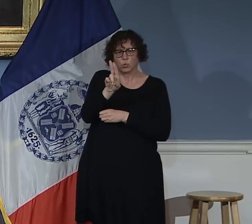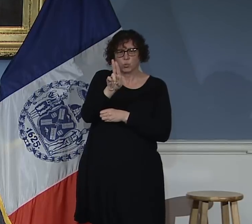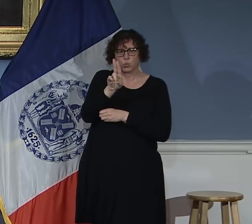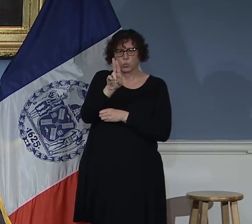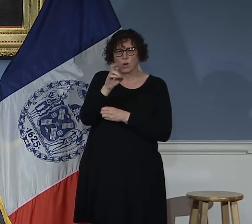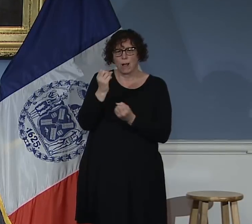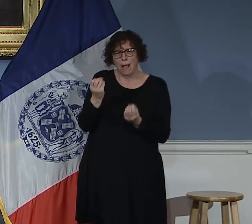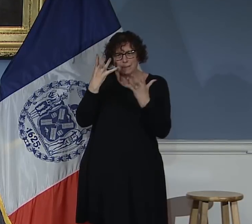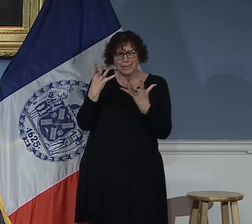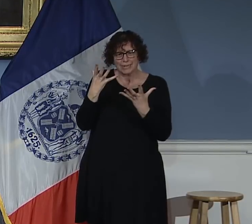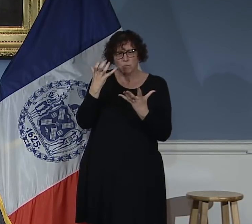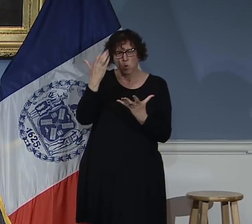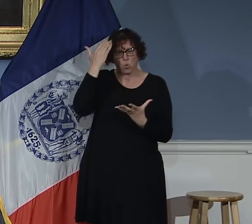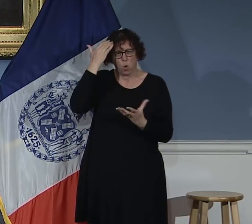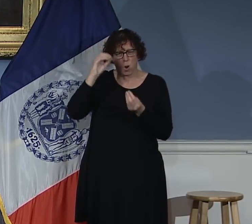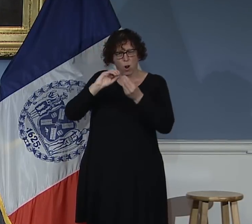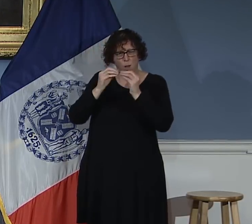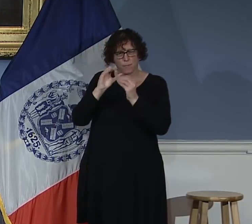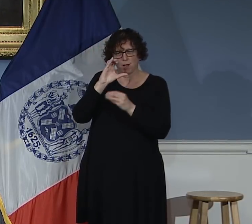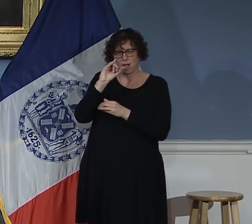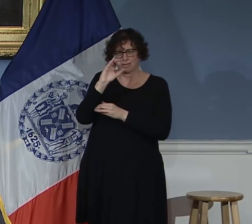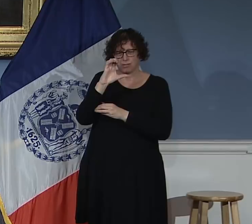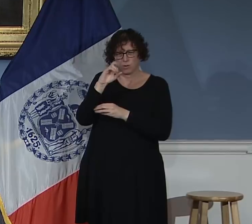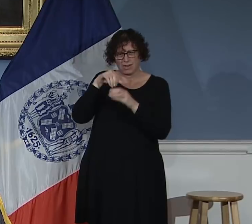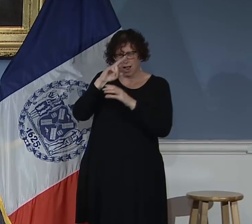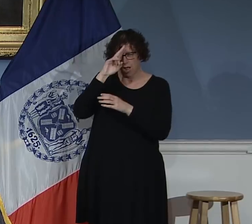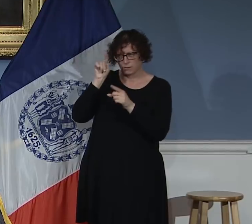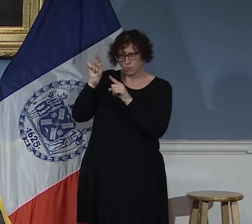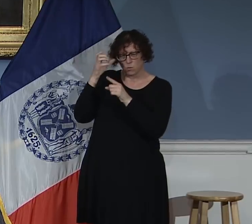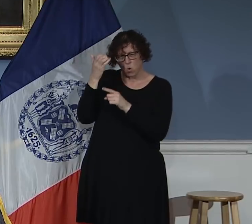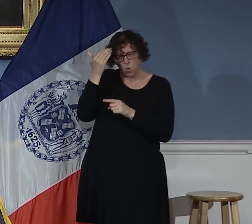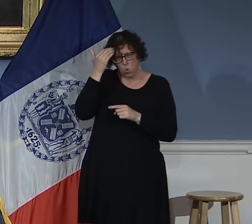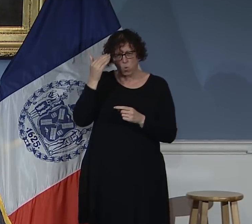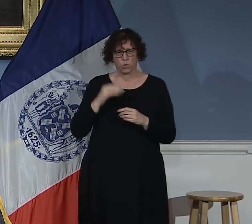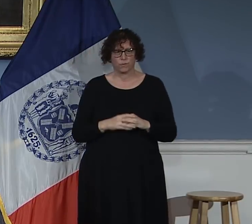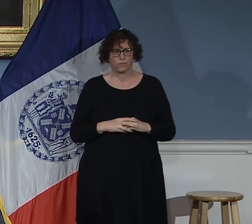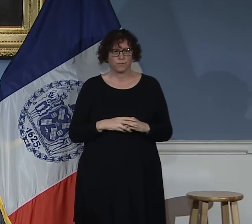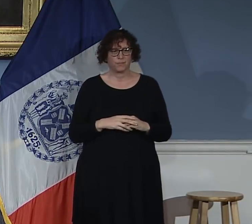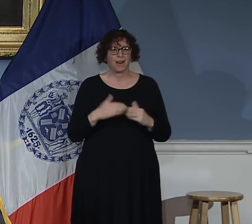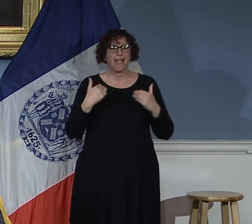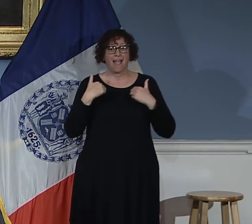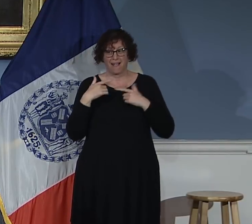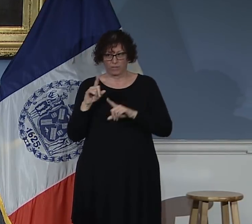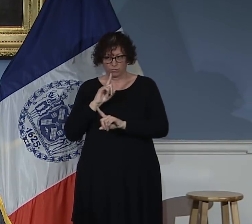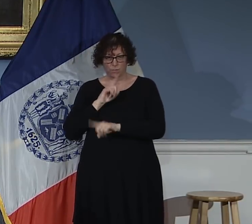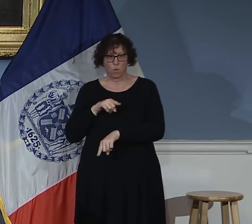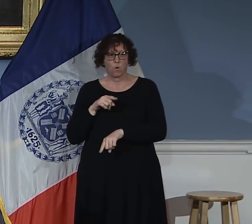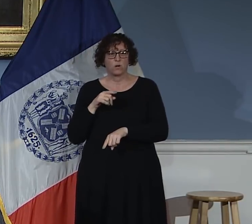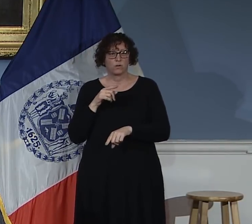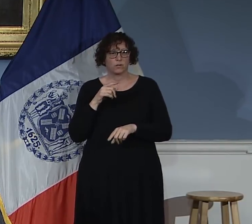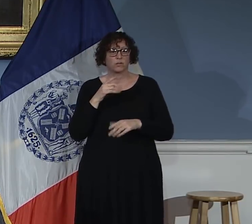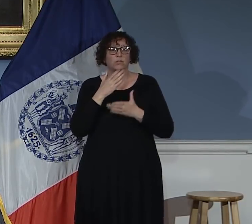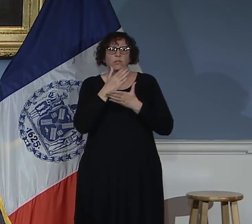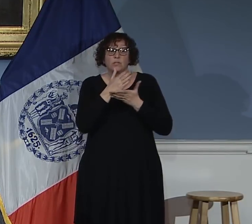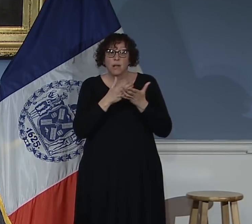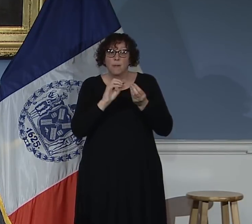WITH OUR HOSPITAL CAPACITY? I HAVE A REPORT THAT IS